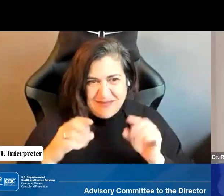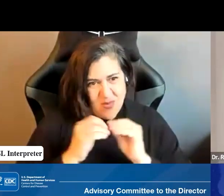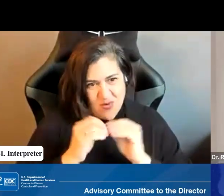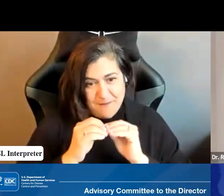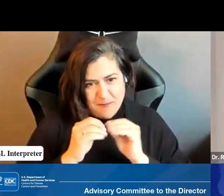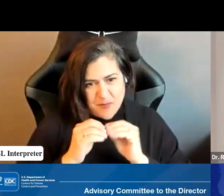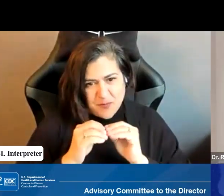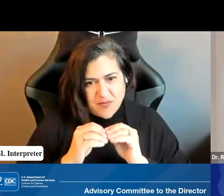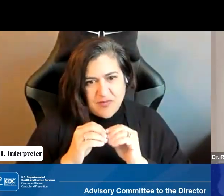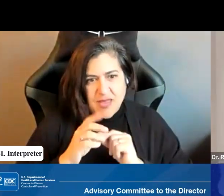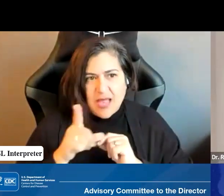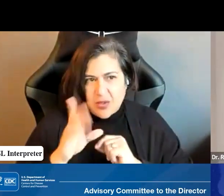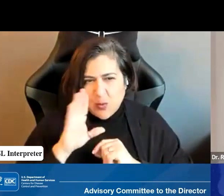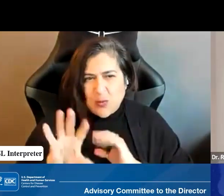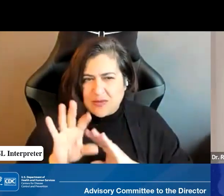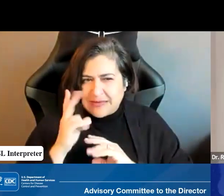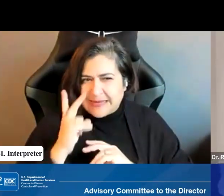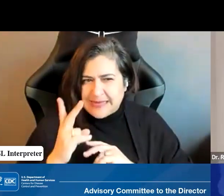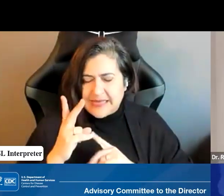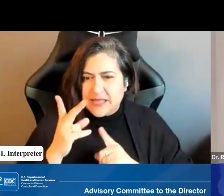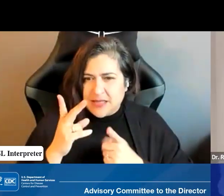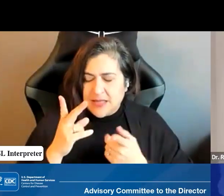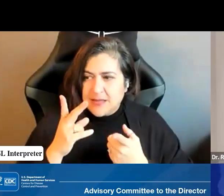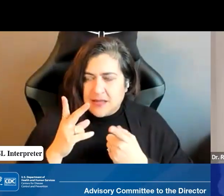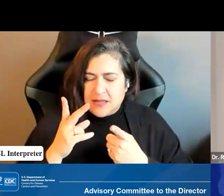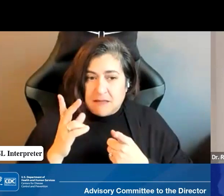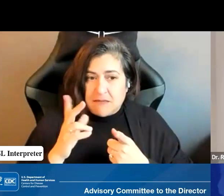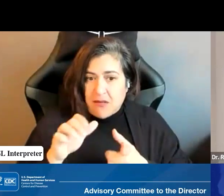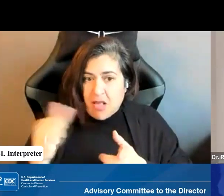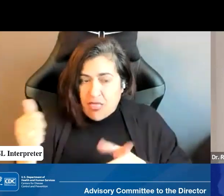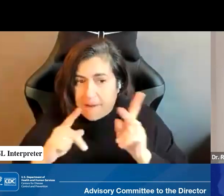And you find that you might hear some things that you never thought about before, right?